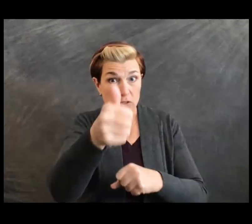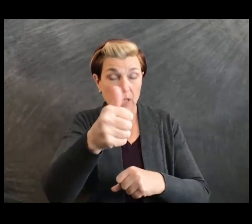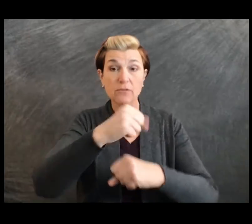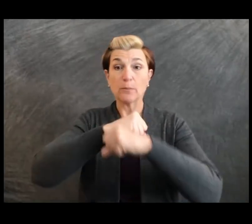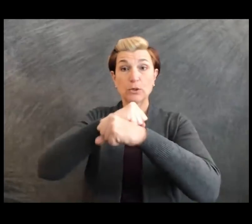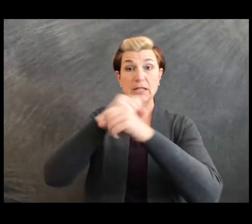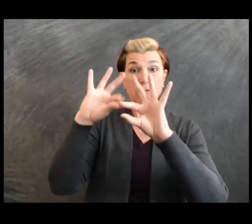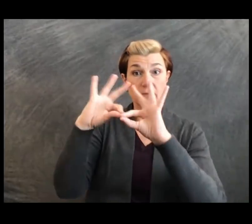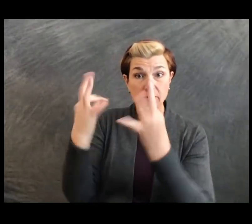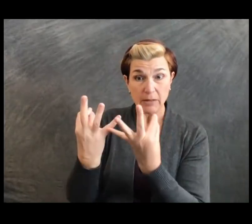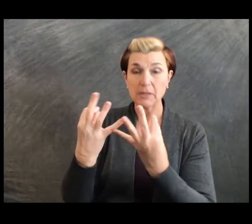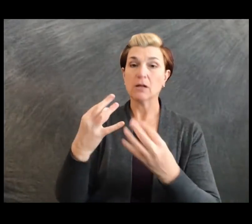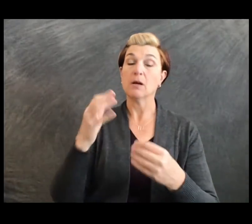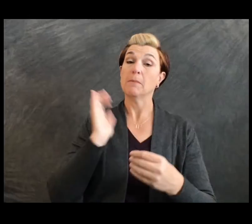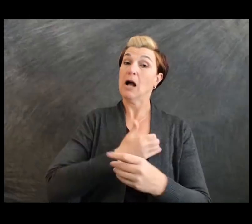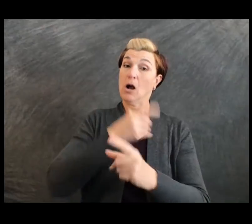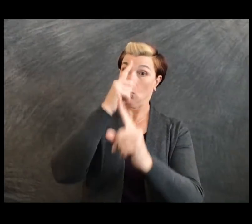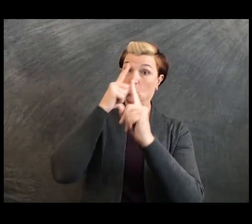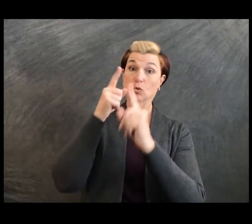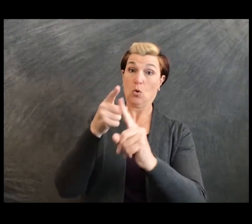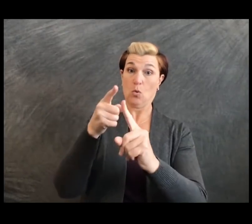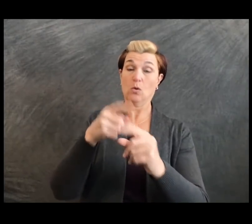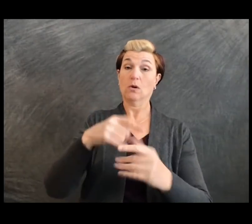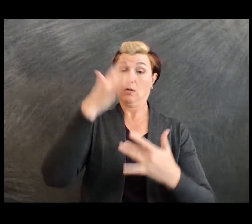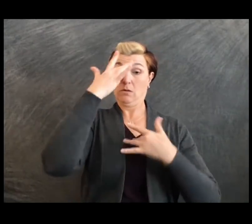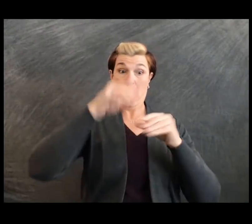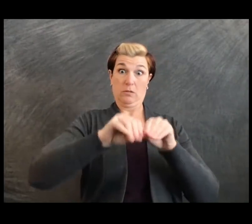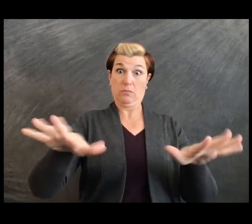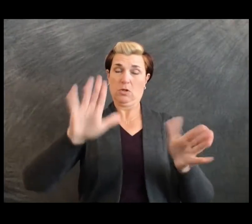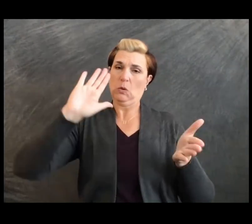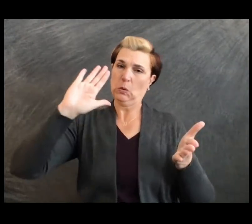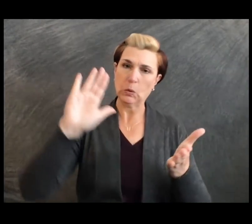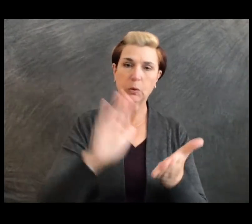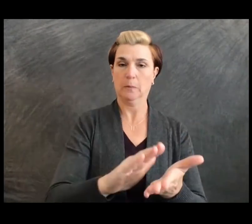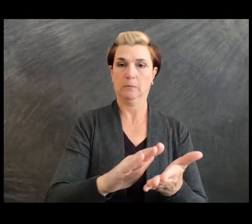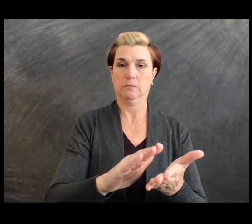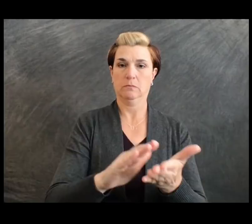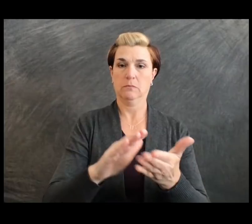the spread and the potential for the coronavirus to impact the most